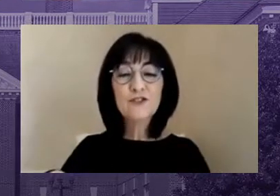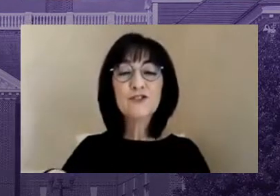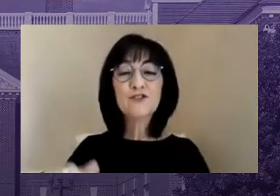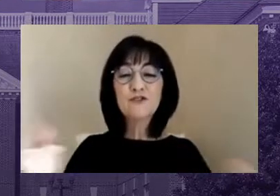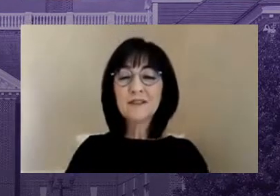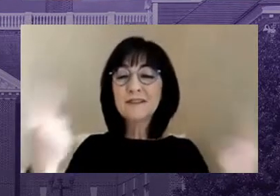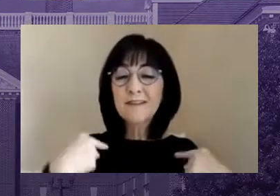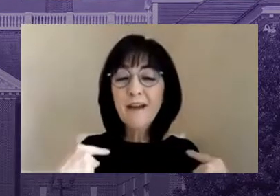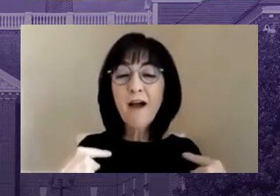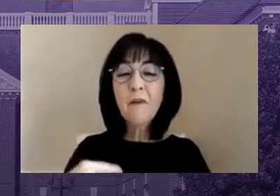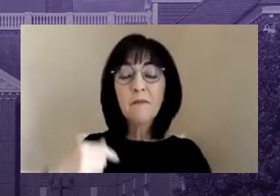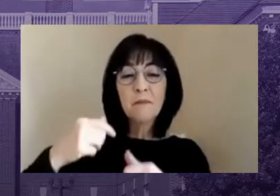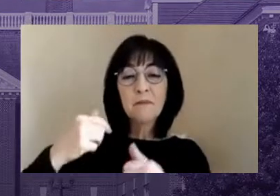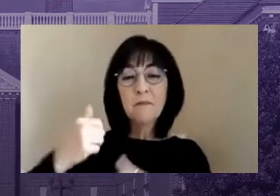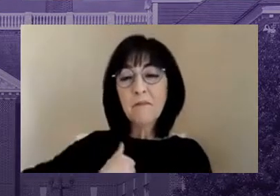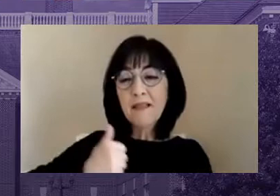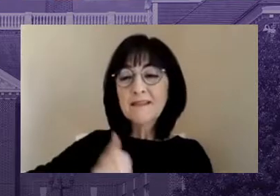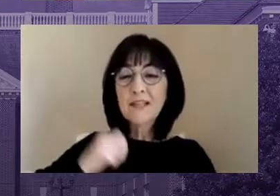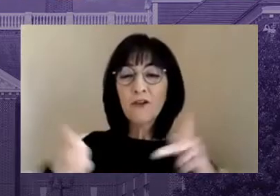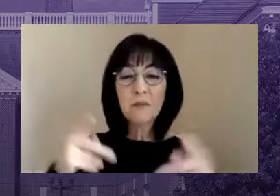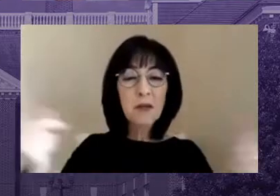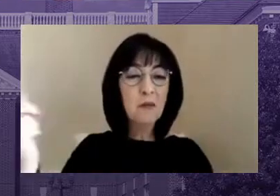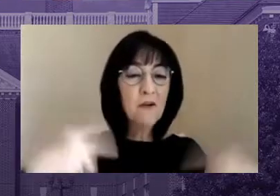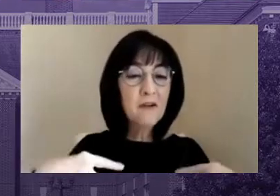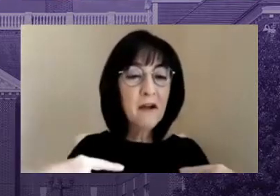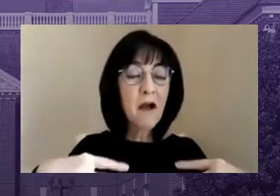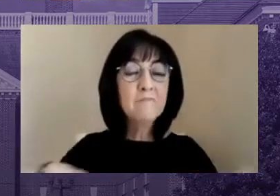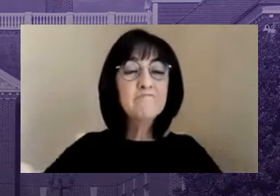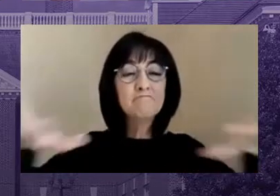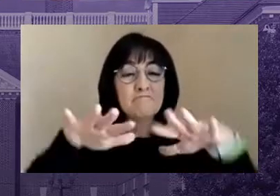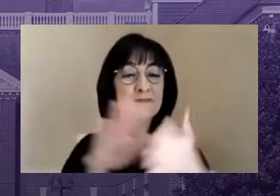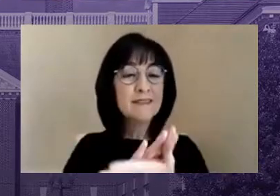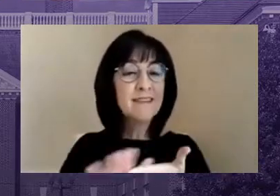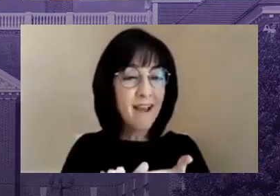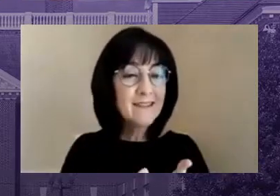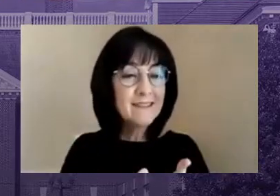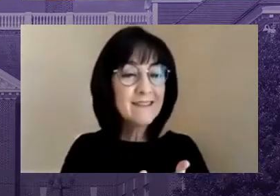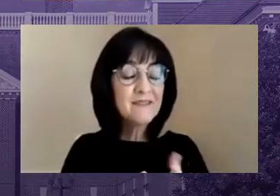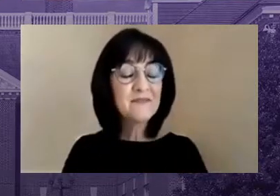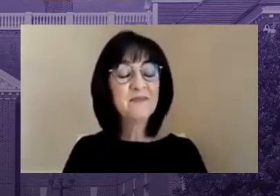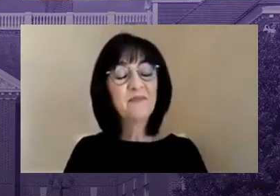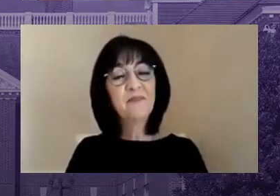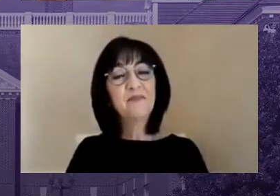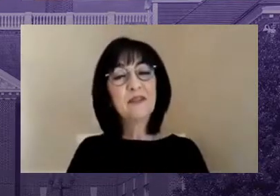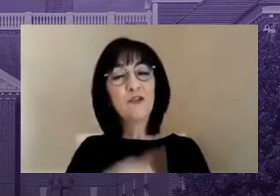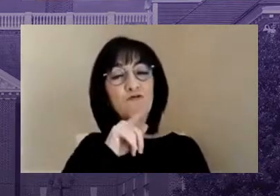Delaware Army and Air National Guard. And it's just a really good opportunity to thank all the